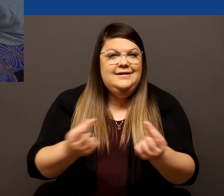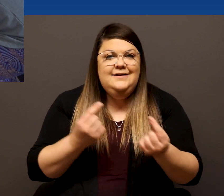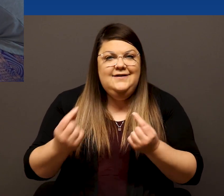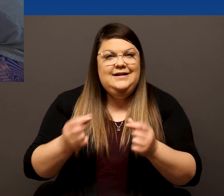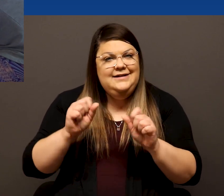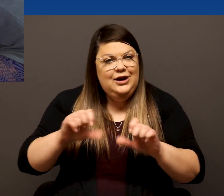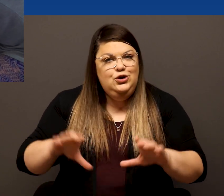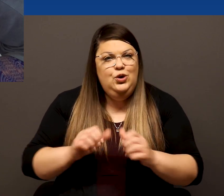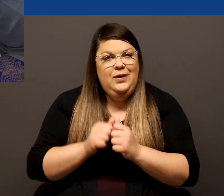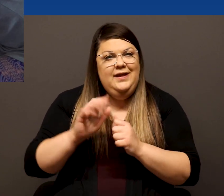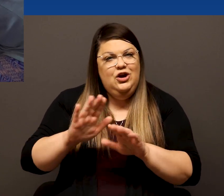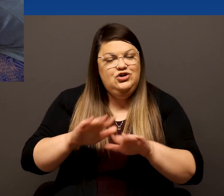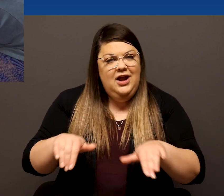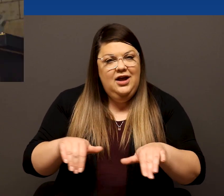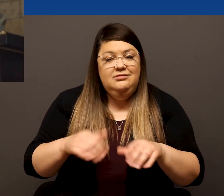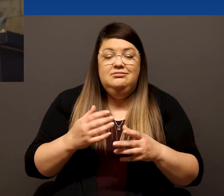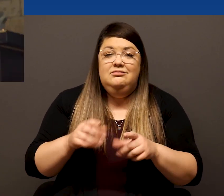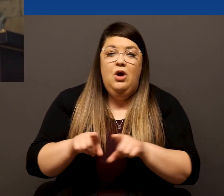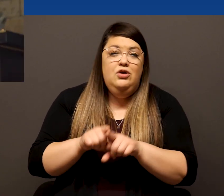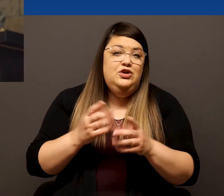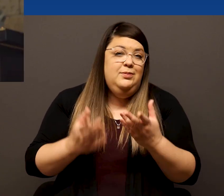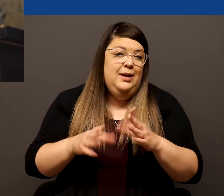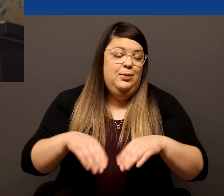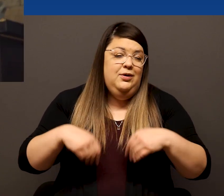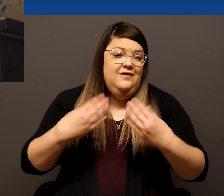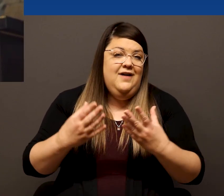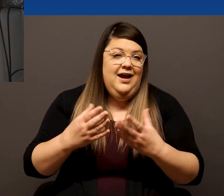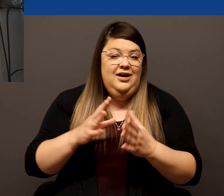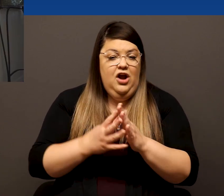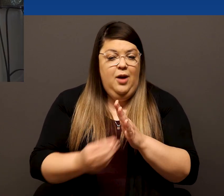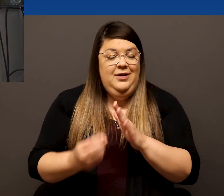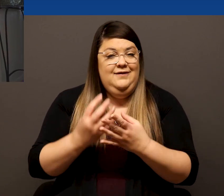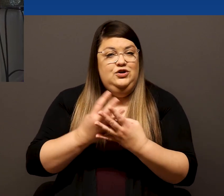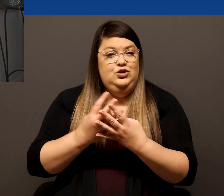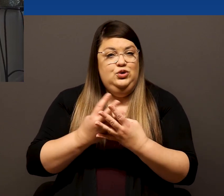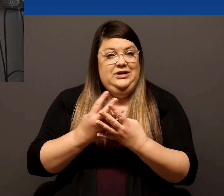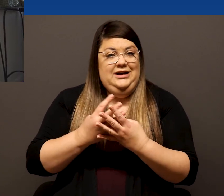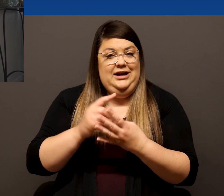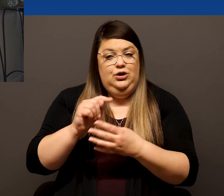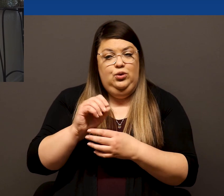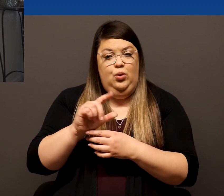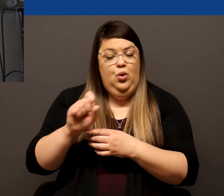They may also provide a copy of the screening tool for the family, so they can bring it to the doctor